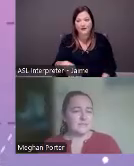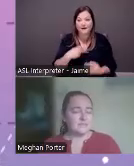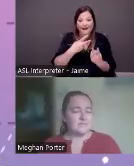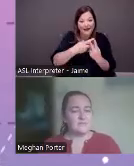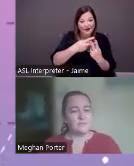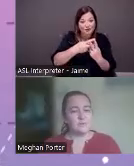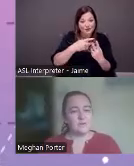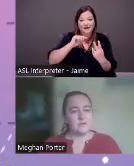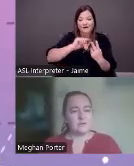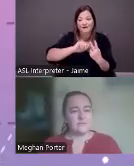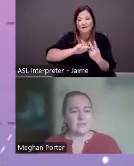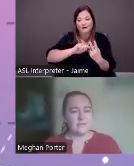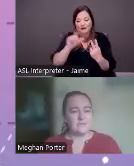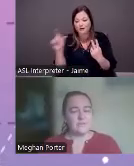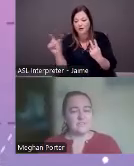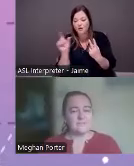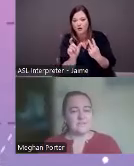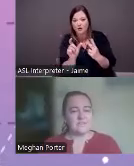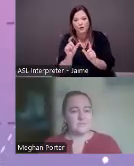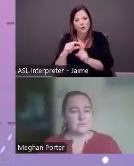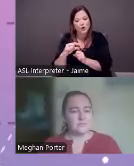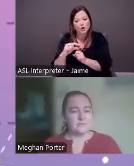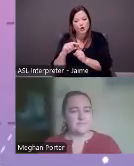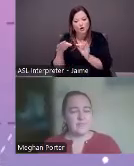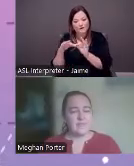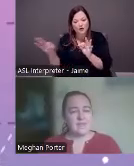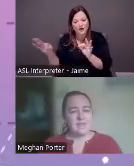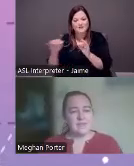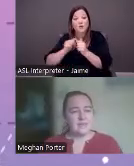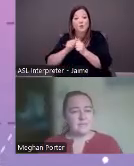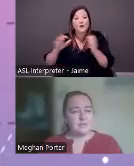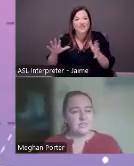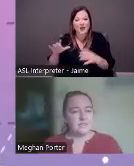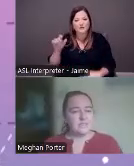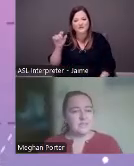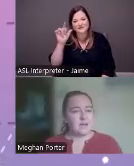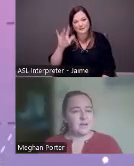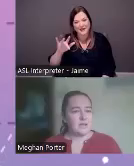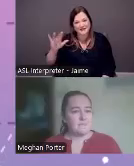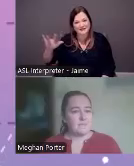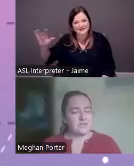in front of a word or a phrase with the spaces removed. Impressions are a metric.